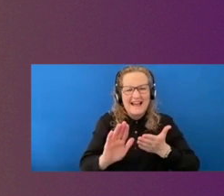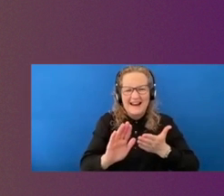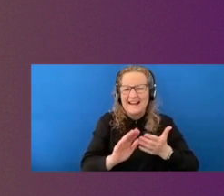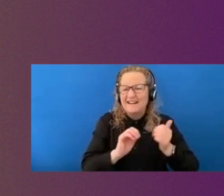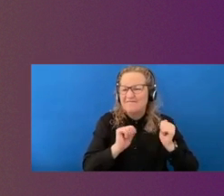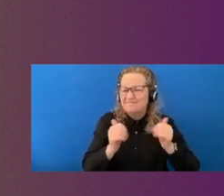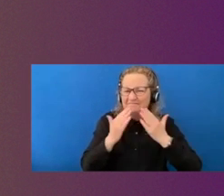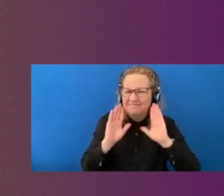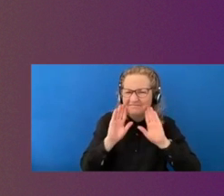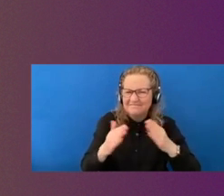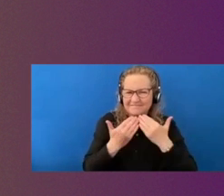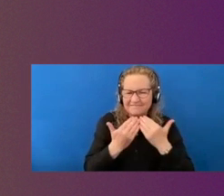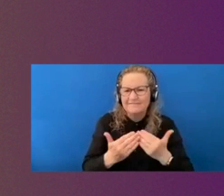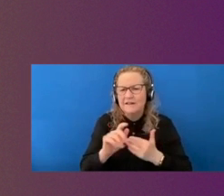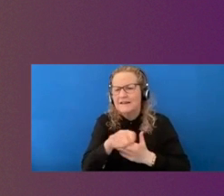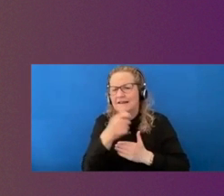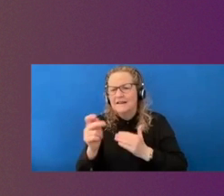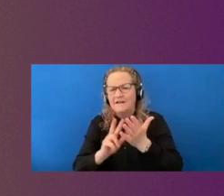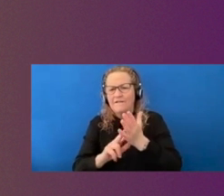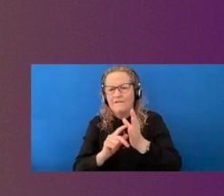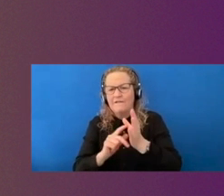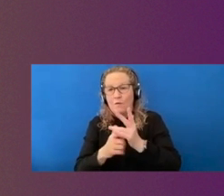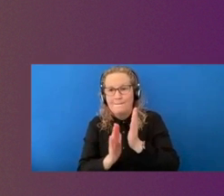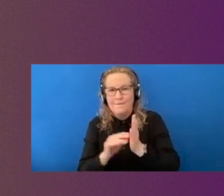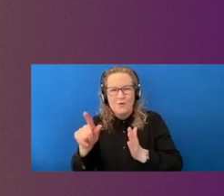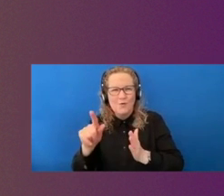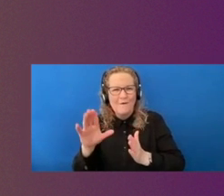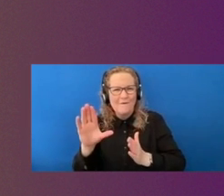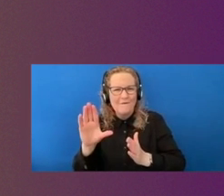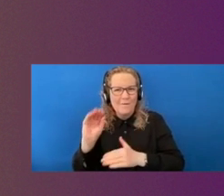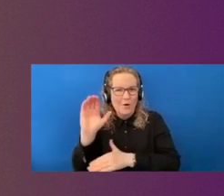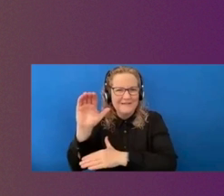a unique perspective because you're joining us from another country today and I wanted to ask you